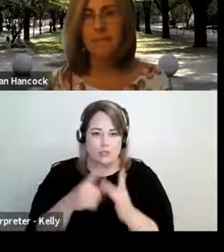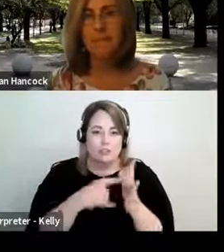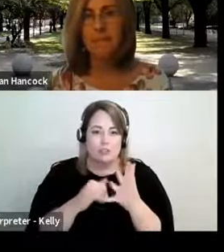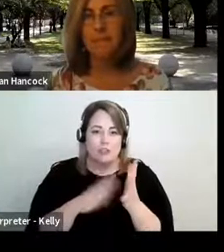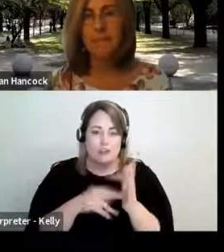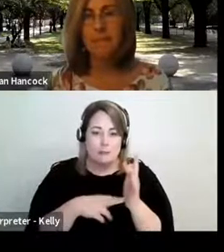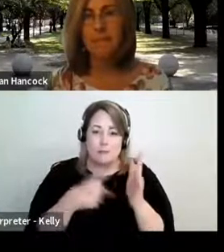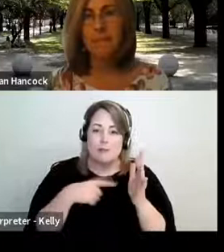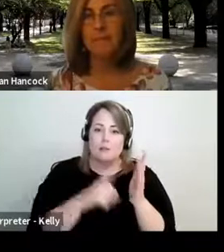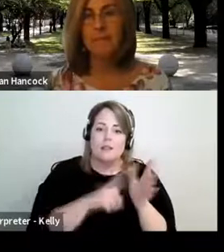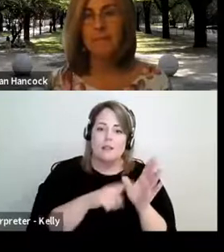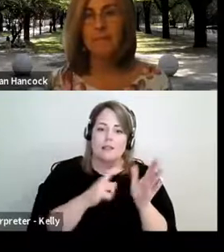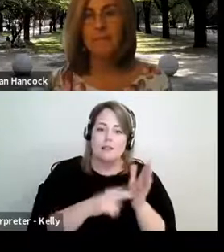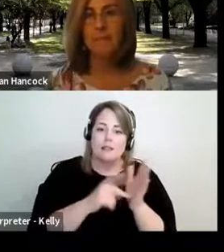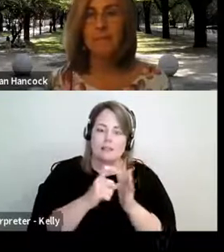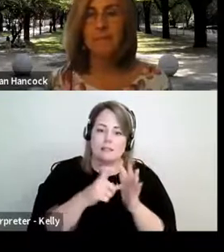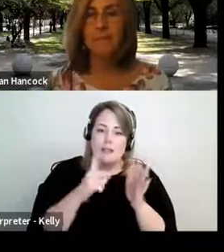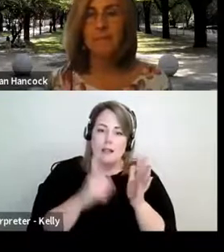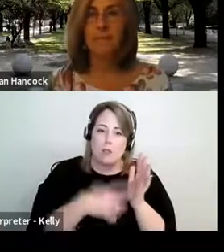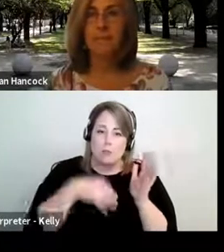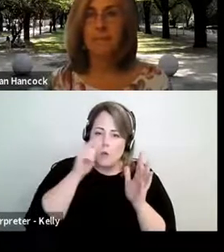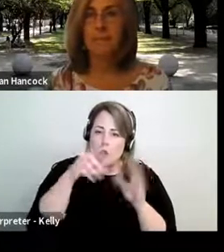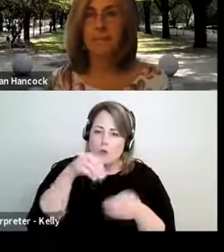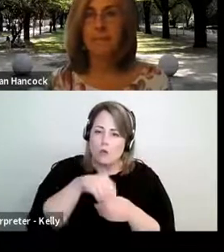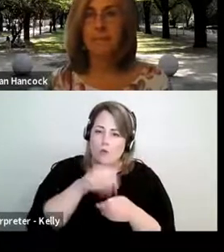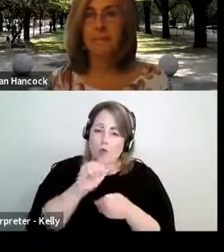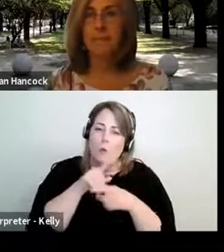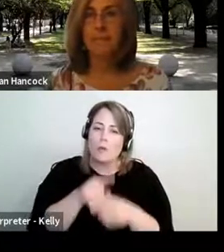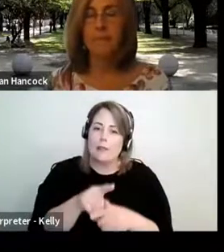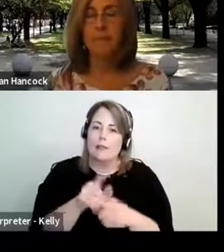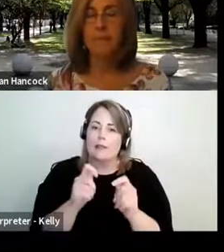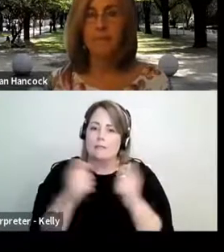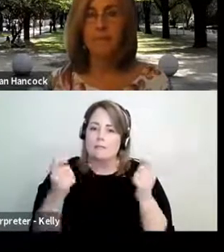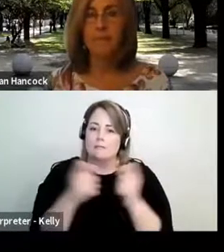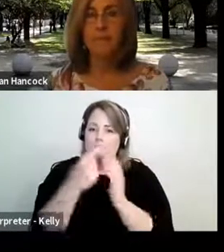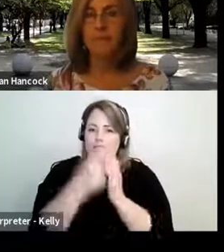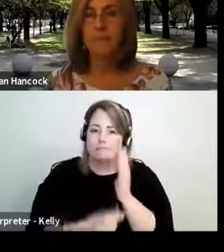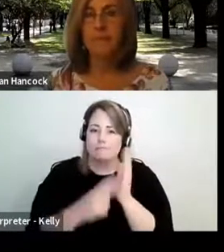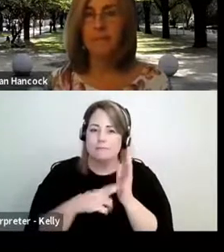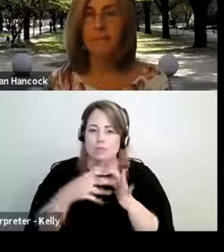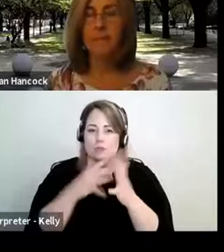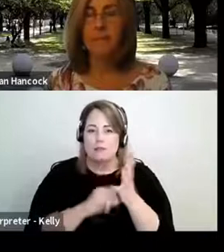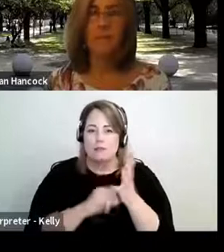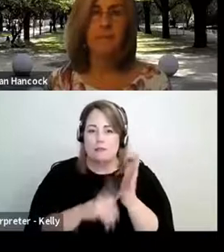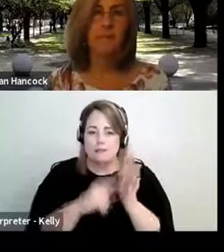more about the content in your weekly newsletters. JASMINE: Well, what I normally do is rather than